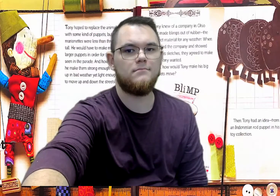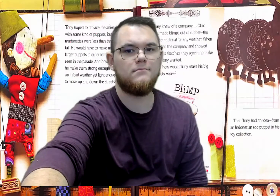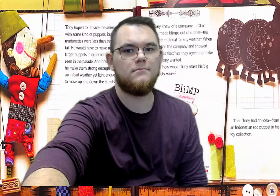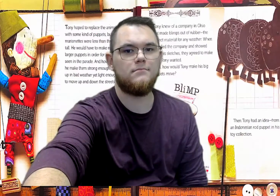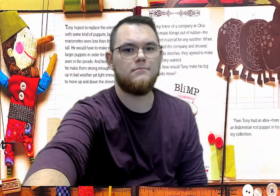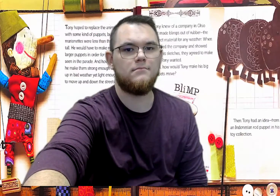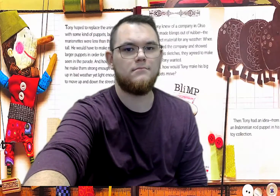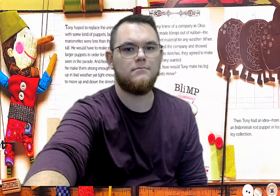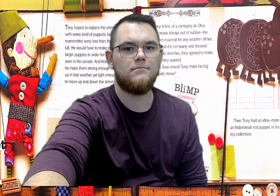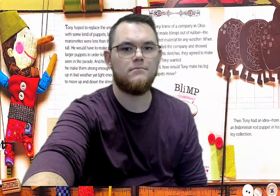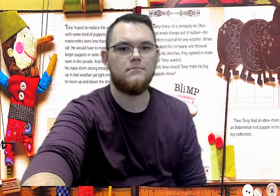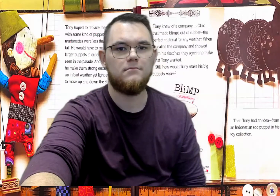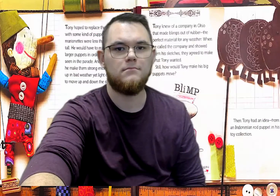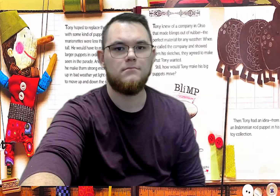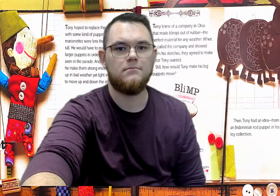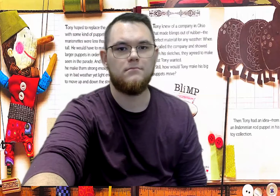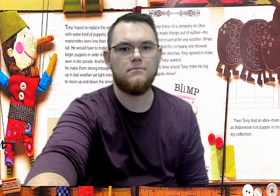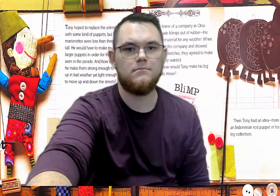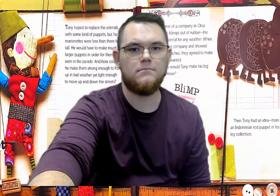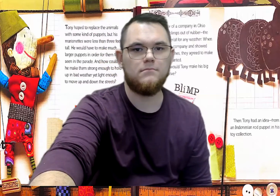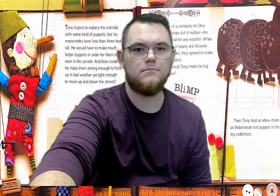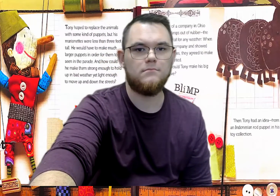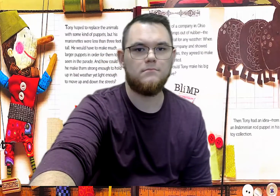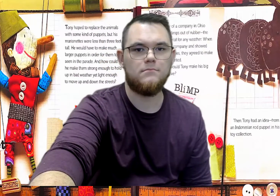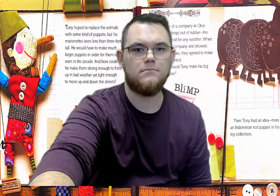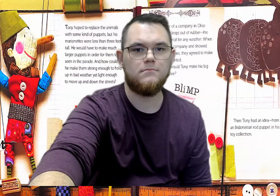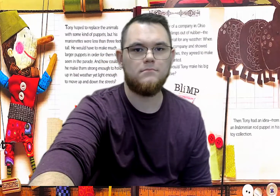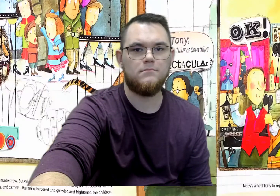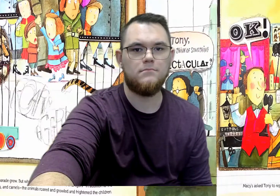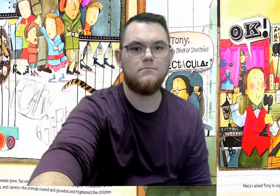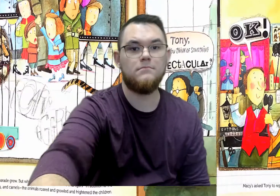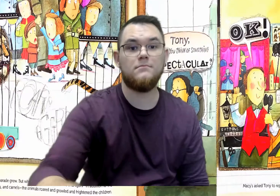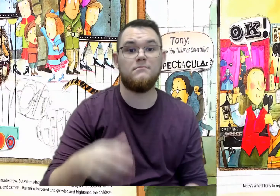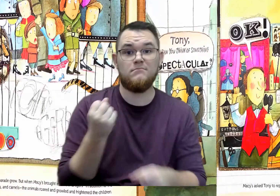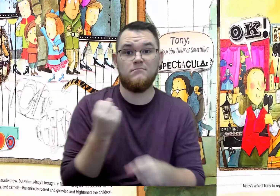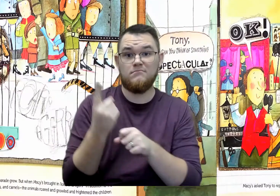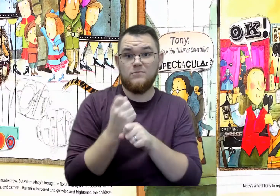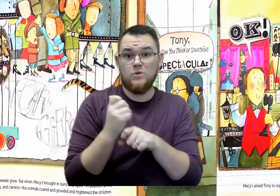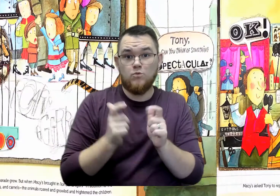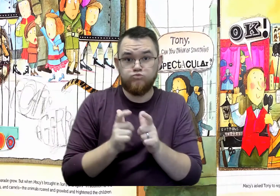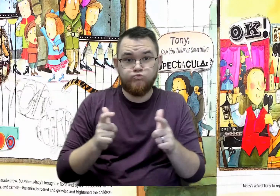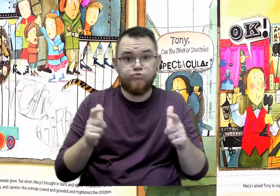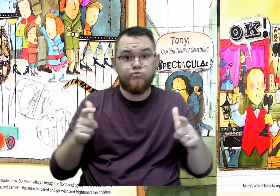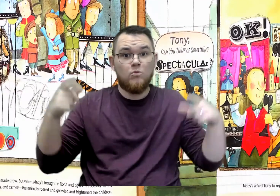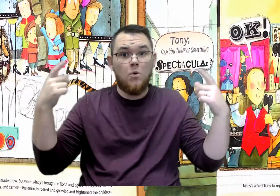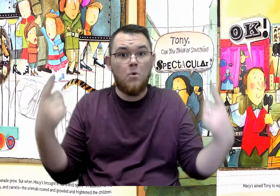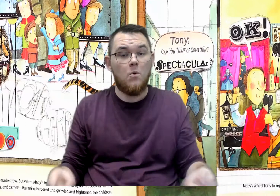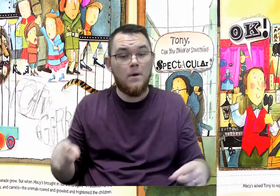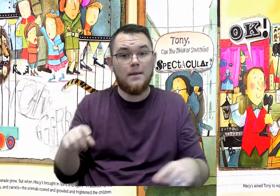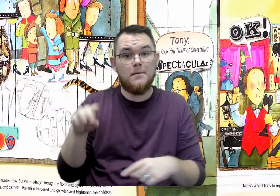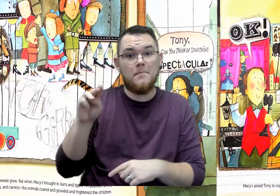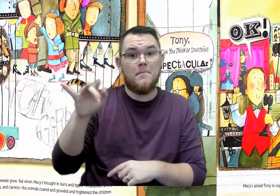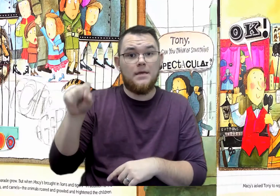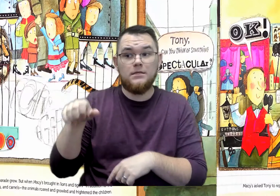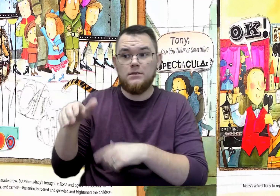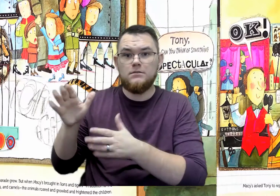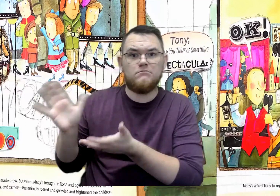But when Macy’s brought in lions and tigers— in addition to the bears, elephants, and camels—